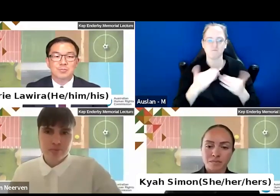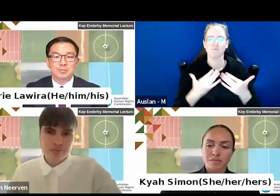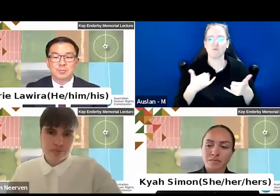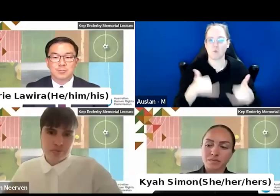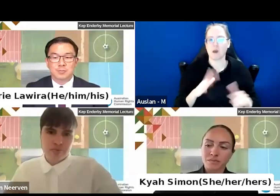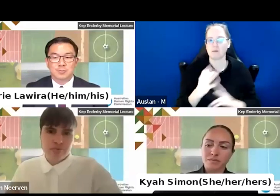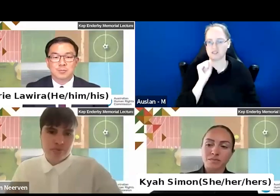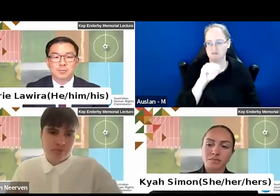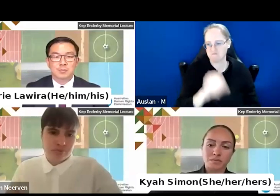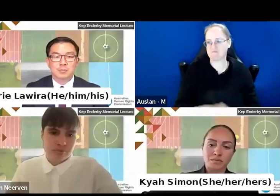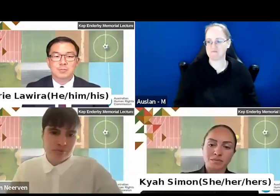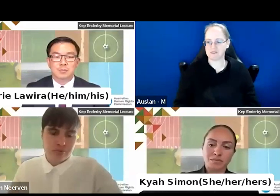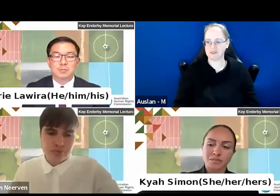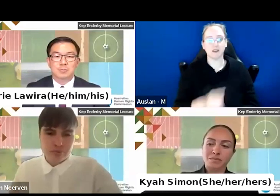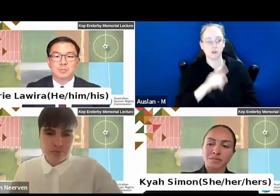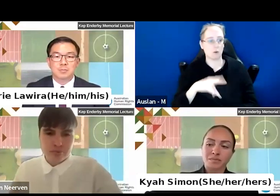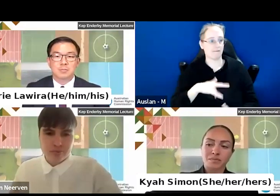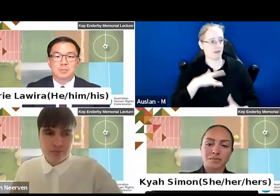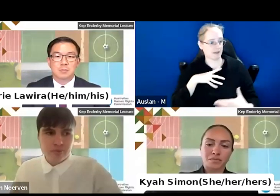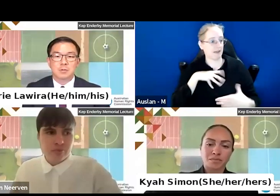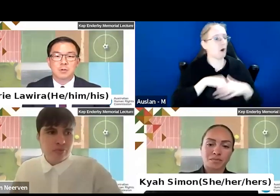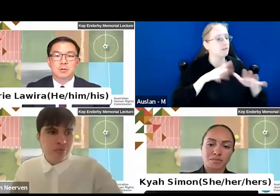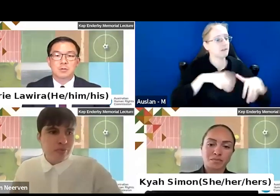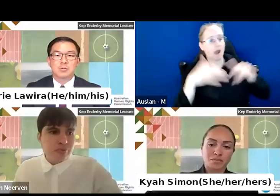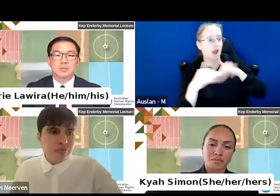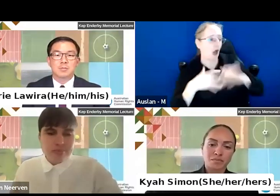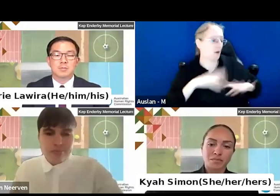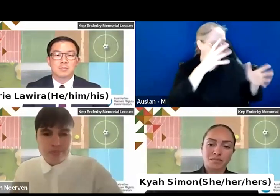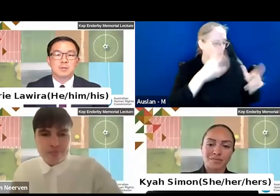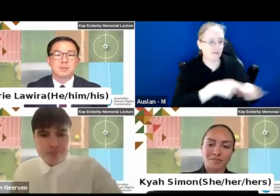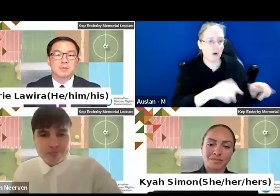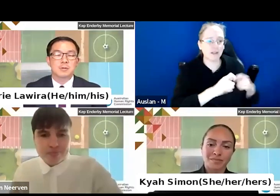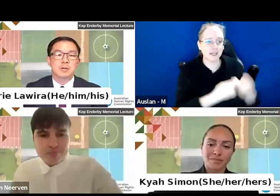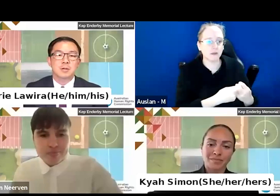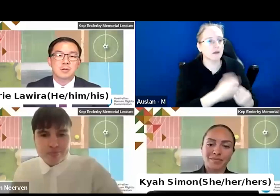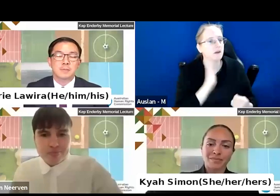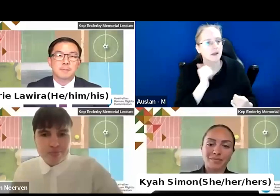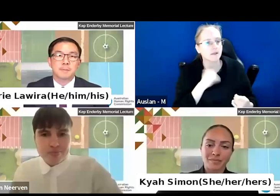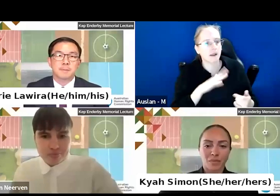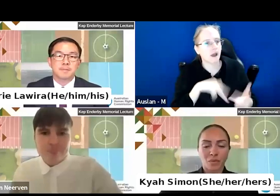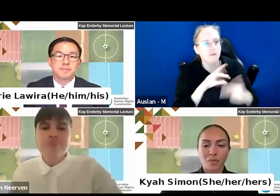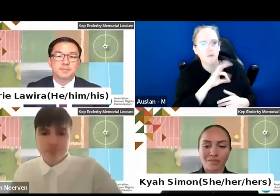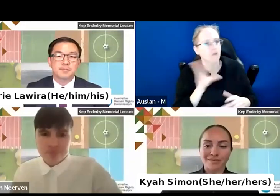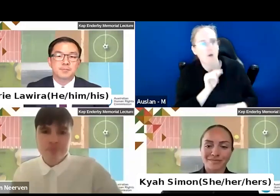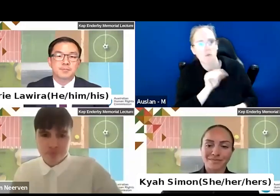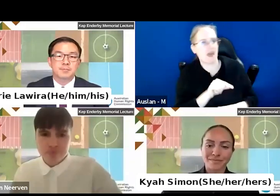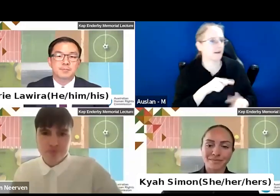So when you were part of the crowd, you just you were cheering for other teams as well. You're not from country or you know, you don't necessarily barrack for that,